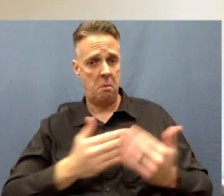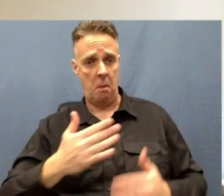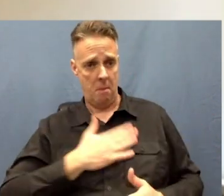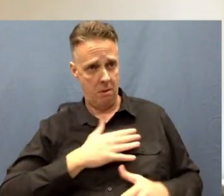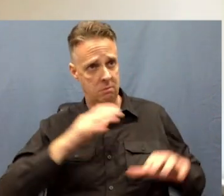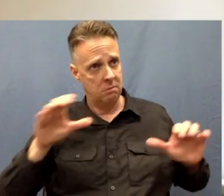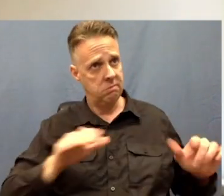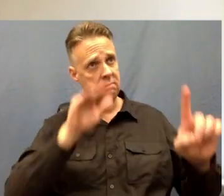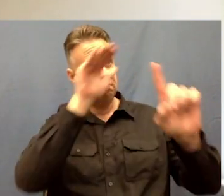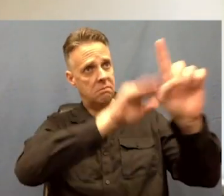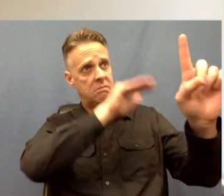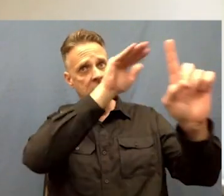COLLEAGUES. IT IS A MORAL OUTRAGE TO LEAVE